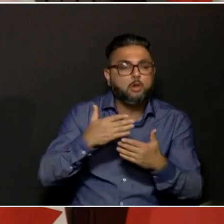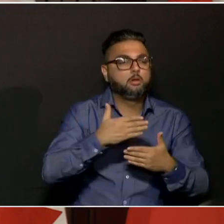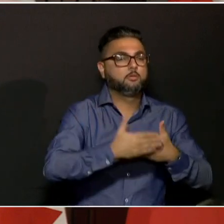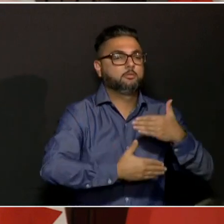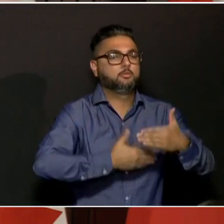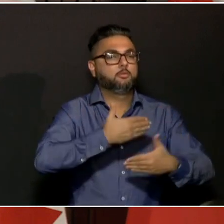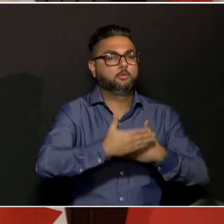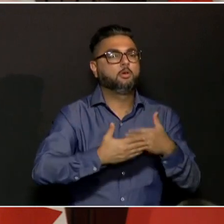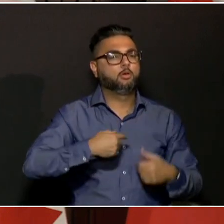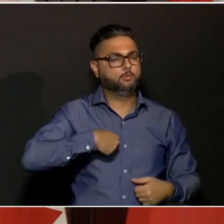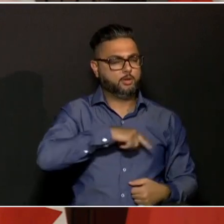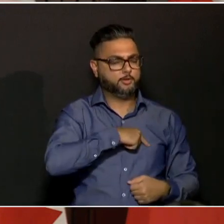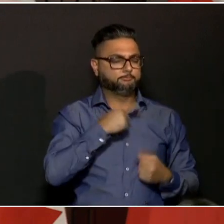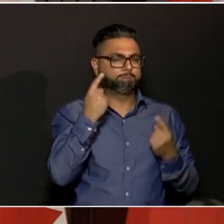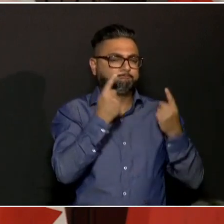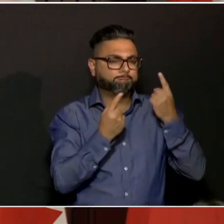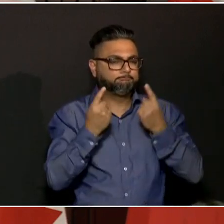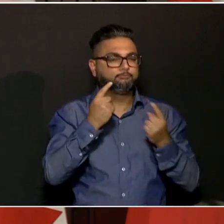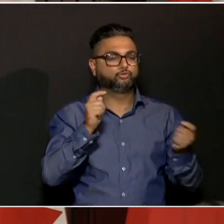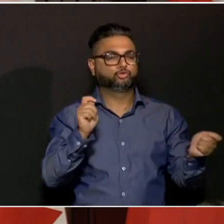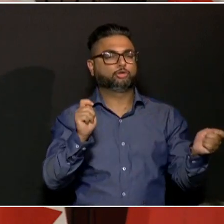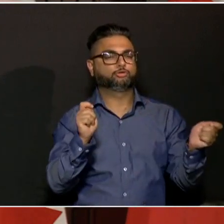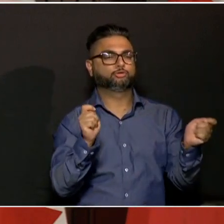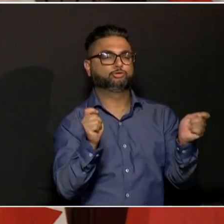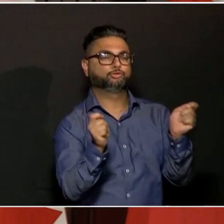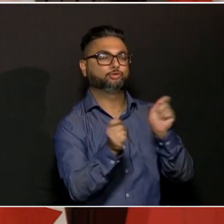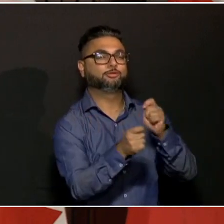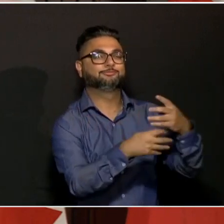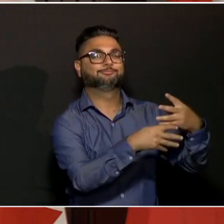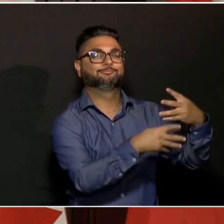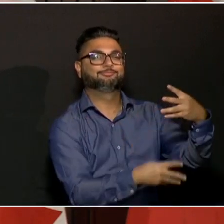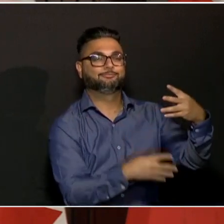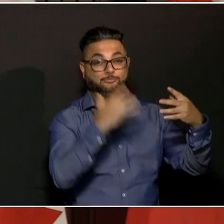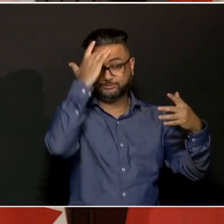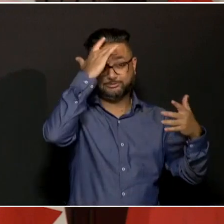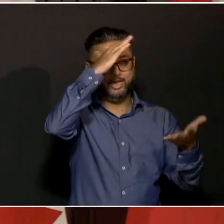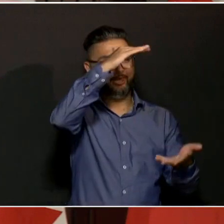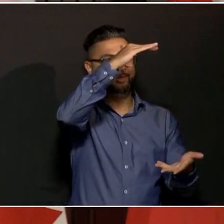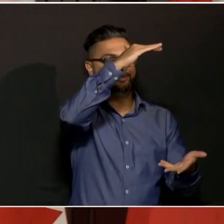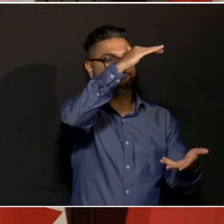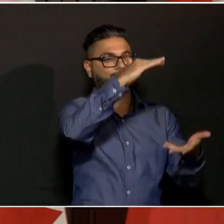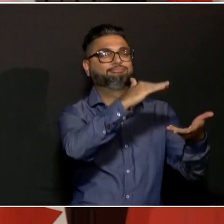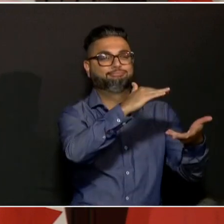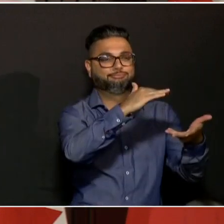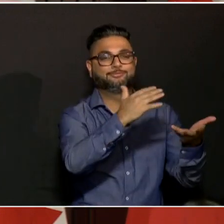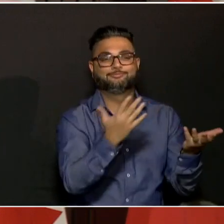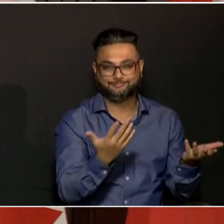we are looking at revising the list of symptoms and, of course, to work with